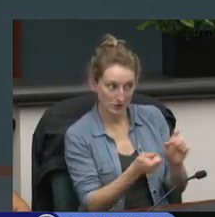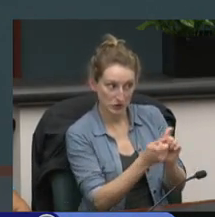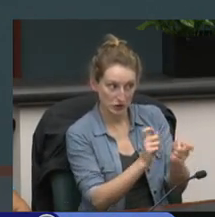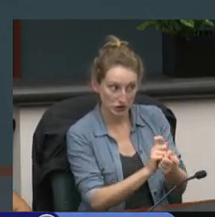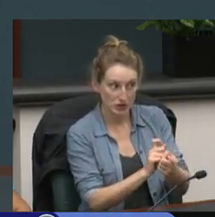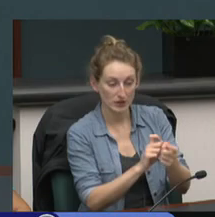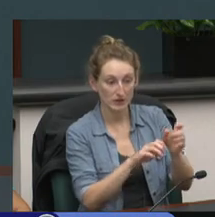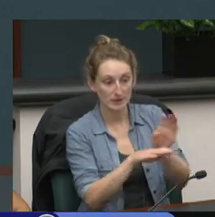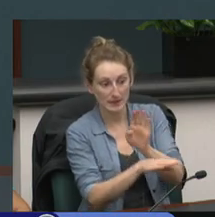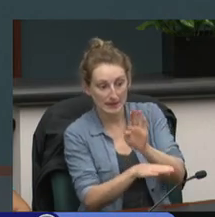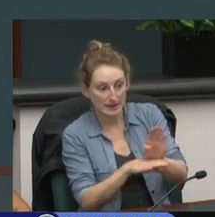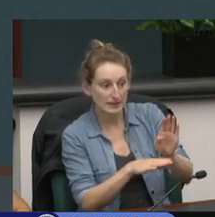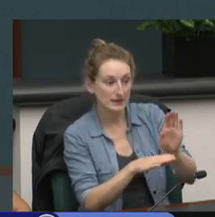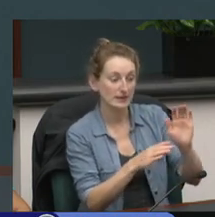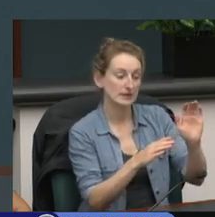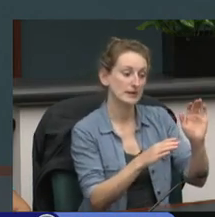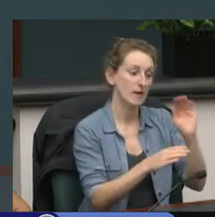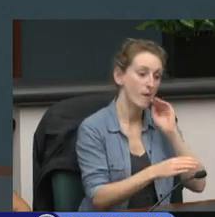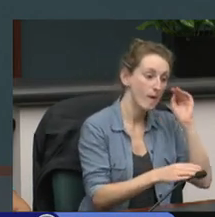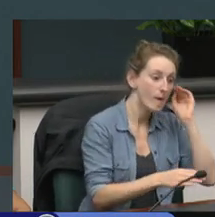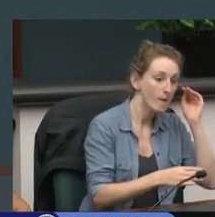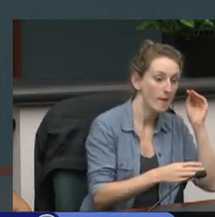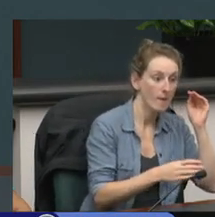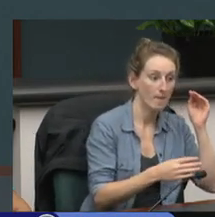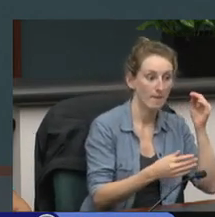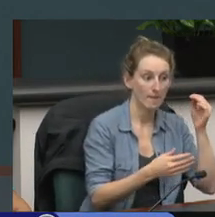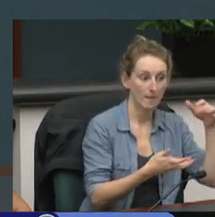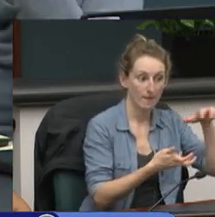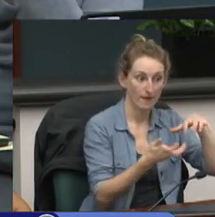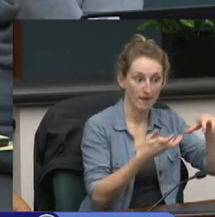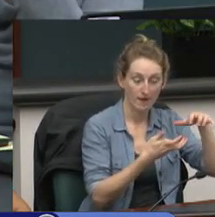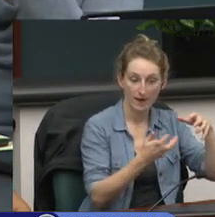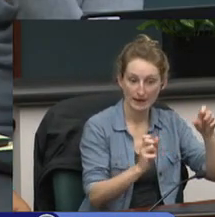residential yeah again that's a mapping question that would come up I would